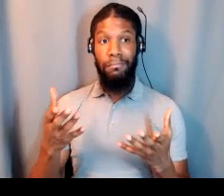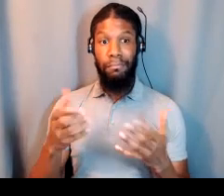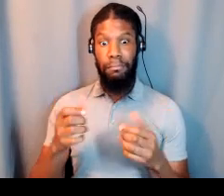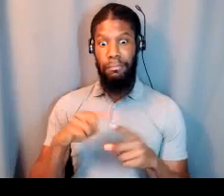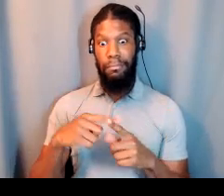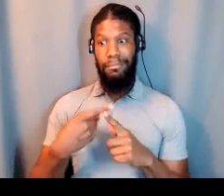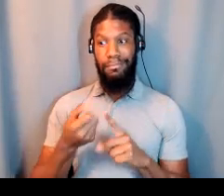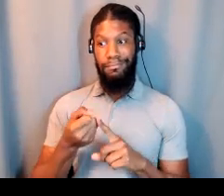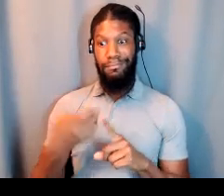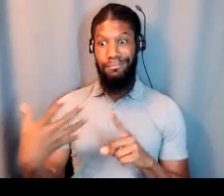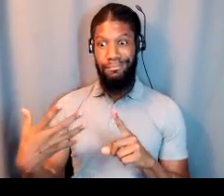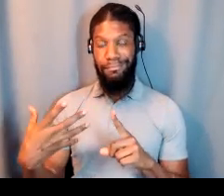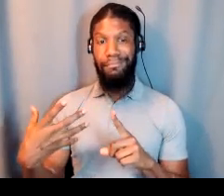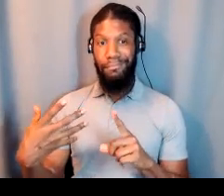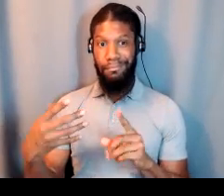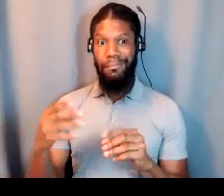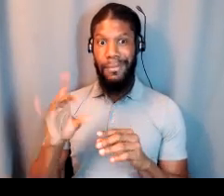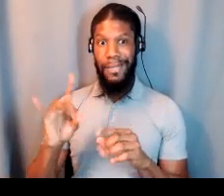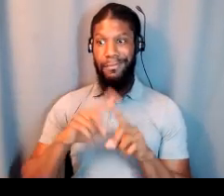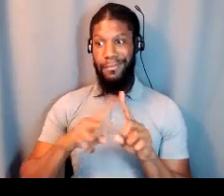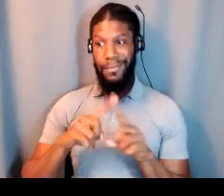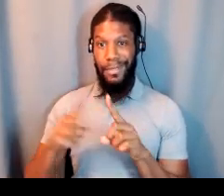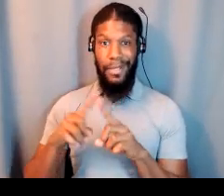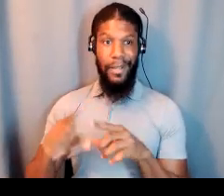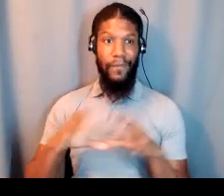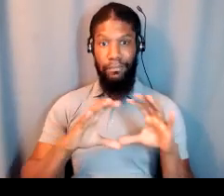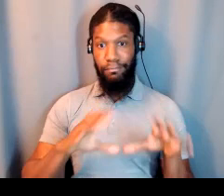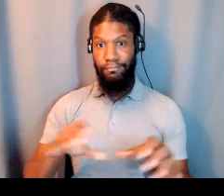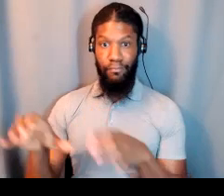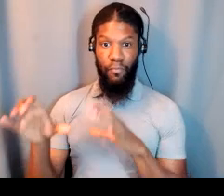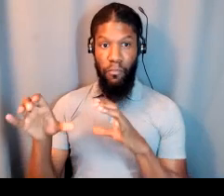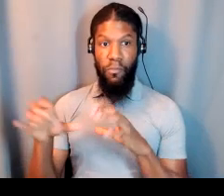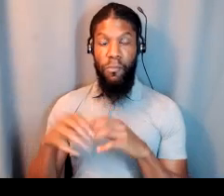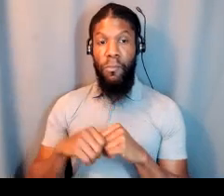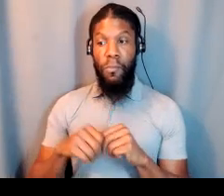However, after receiving some feedback or a journal article under review about this study, I eventually narrowed